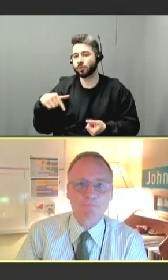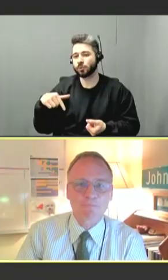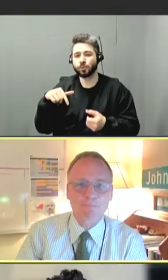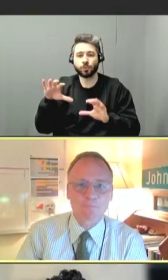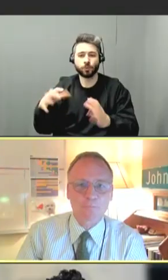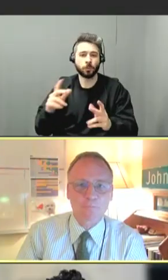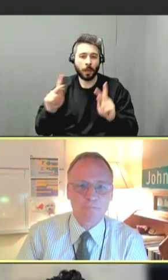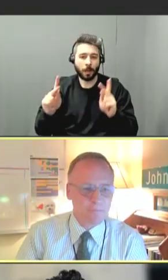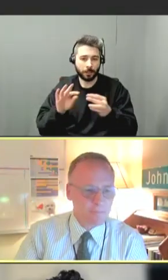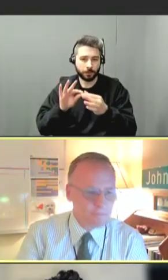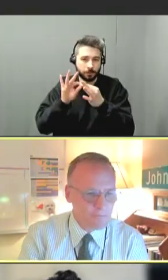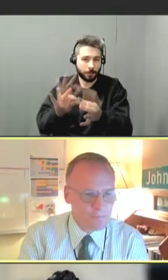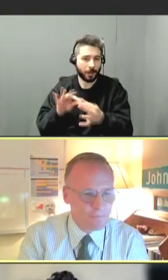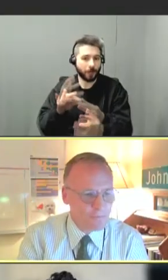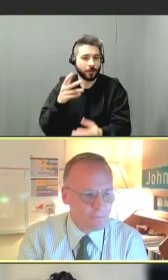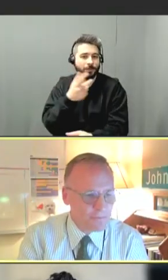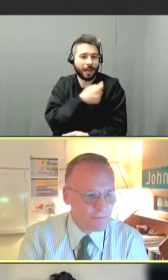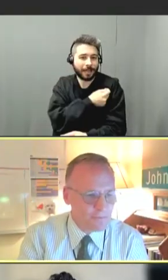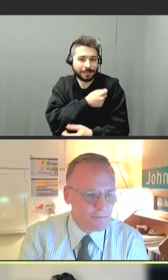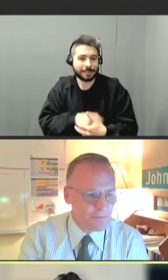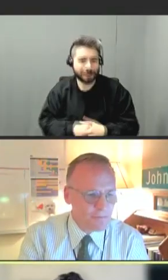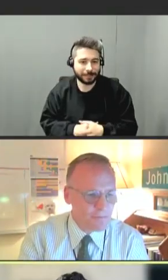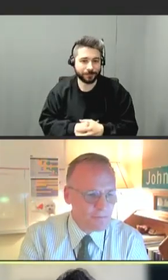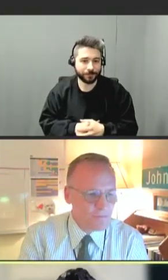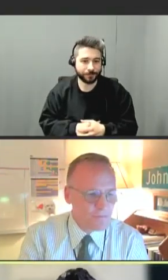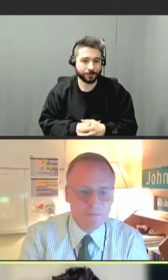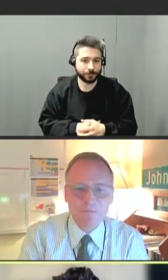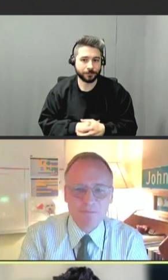Kristen Flickinger: I'm talking a lot. I'm going to jump in again,